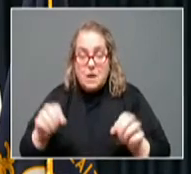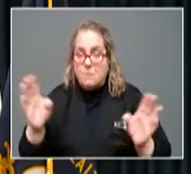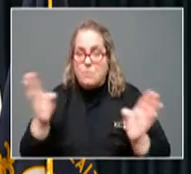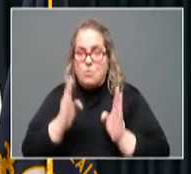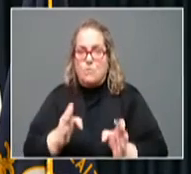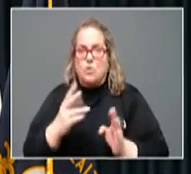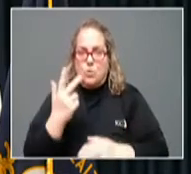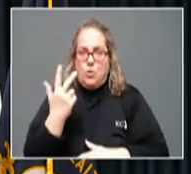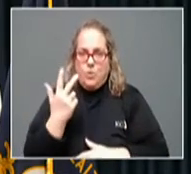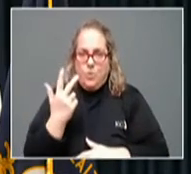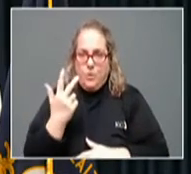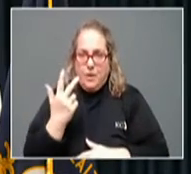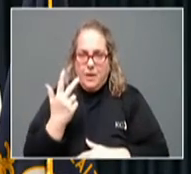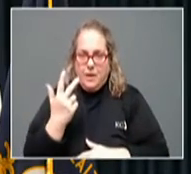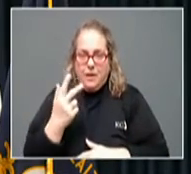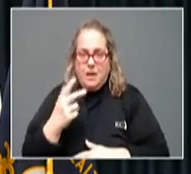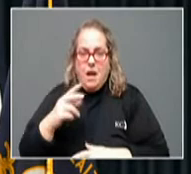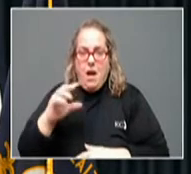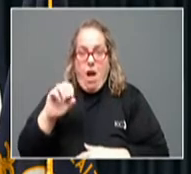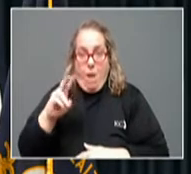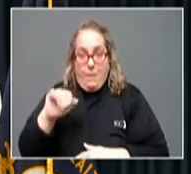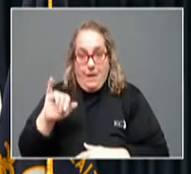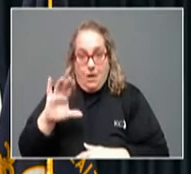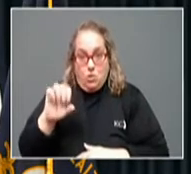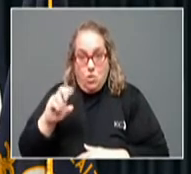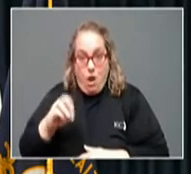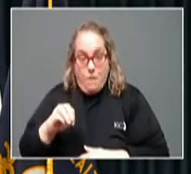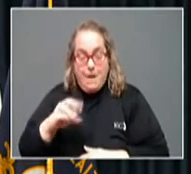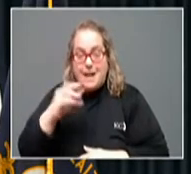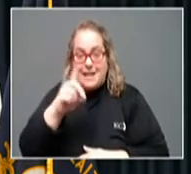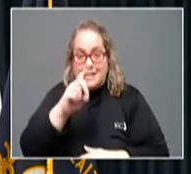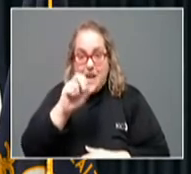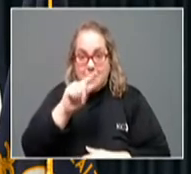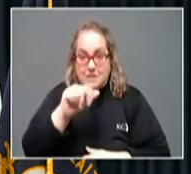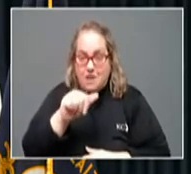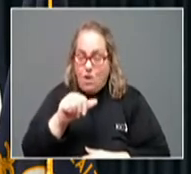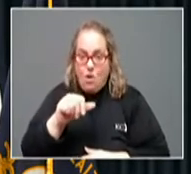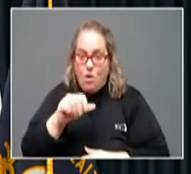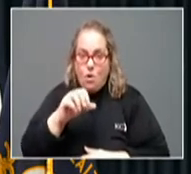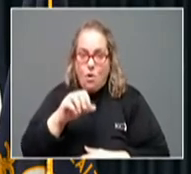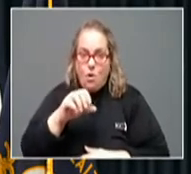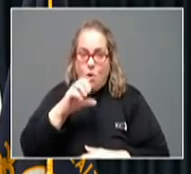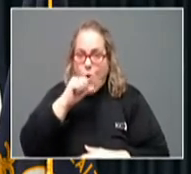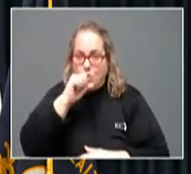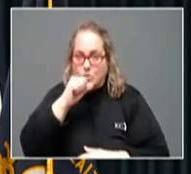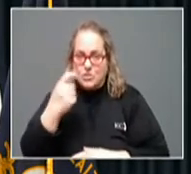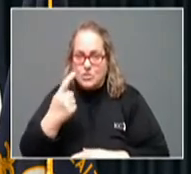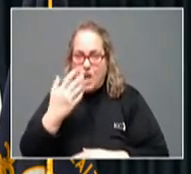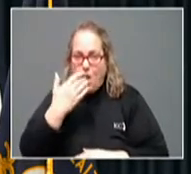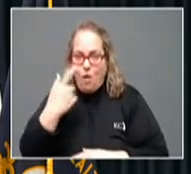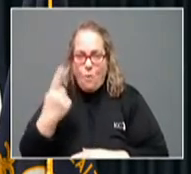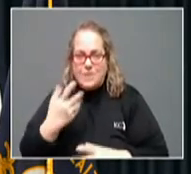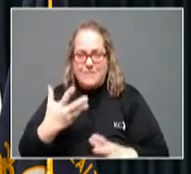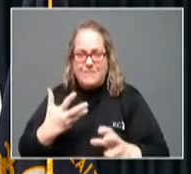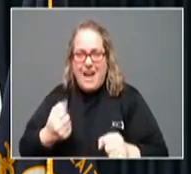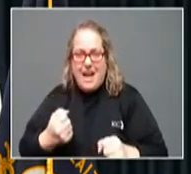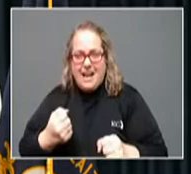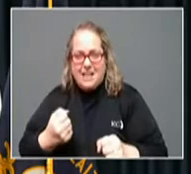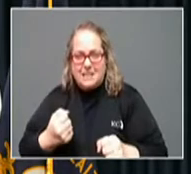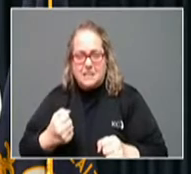microphone and really even delta, you go through orange so fast on the way up and on the way down. It probably makes more sense and will be easier for